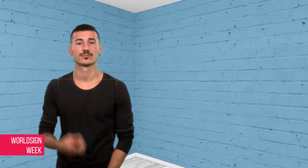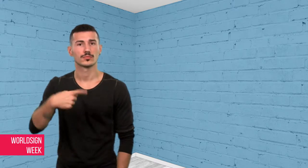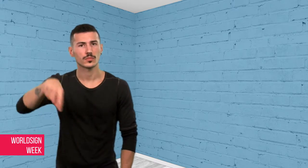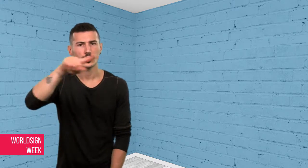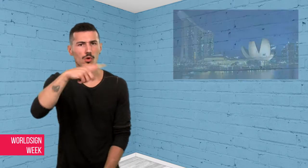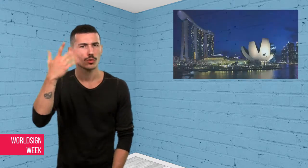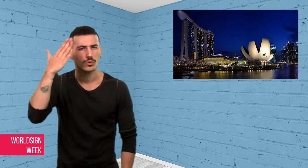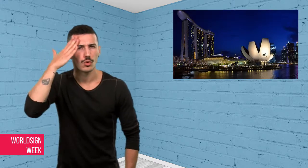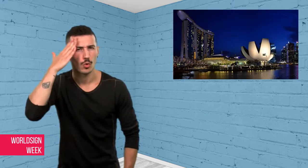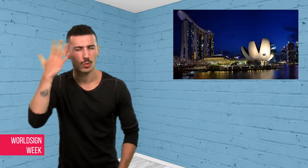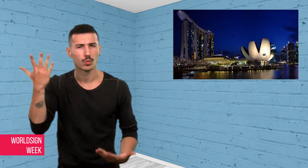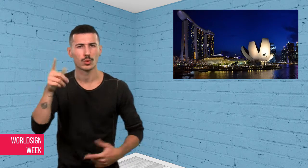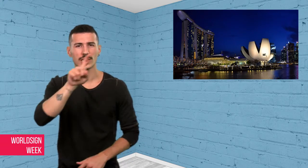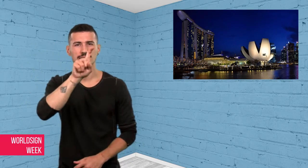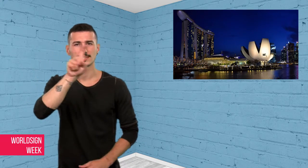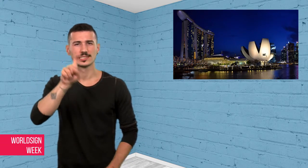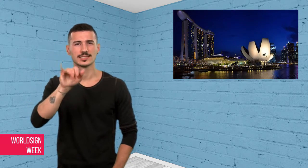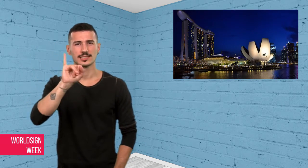You know Zika.